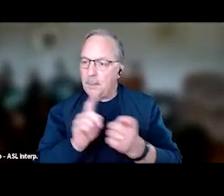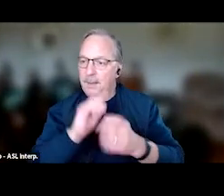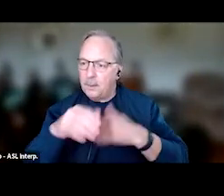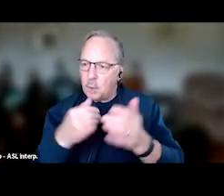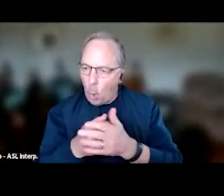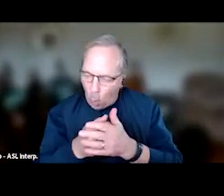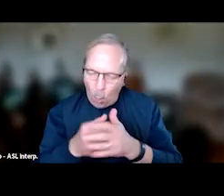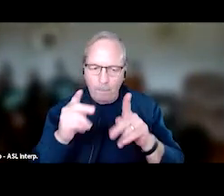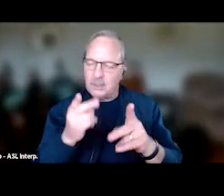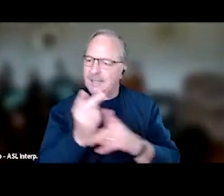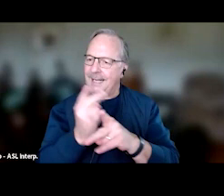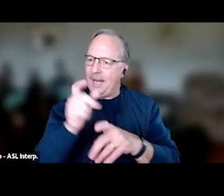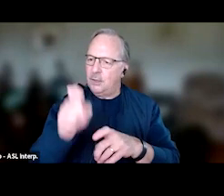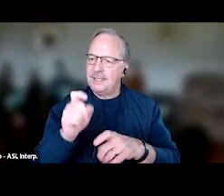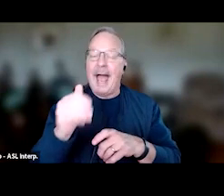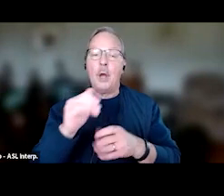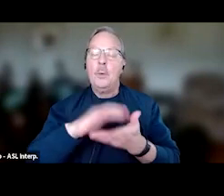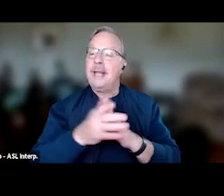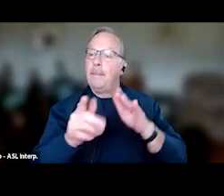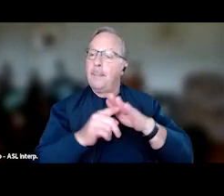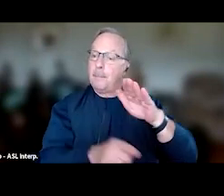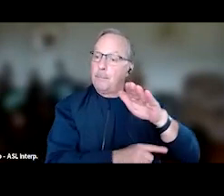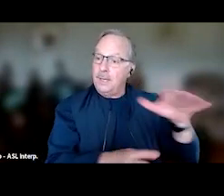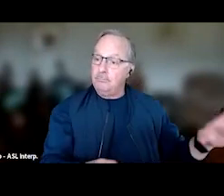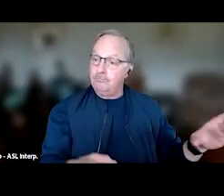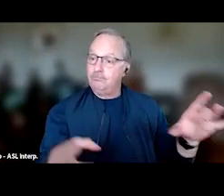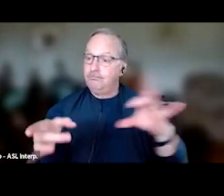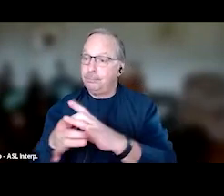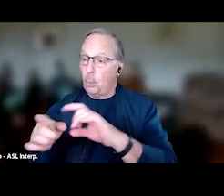How do you become the bridge with a treatment provider, or your SSA,